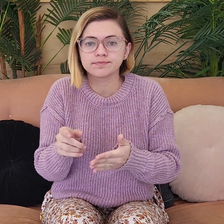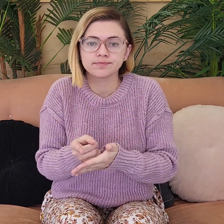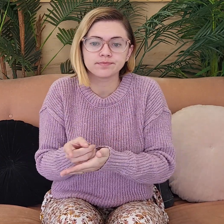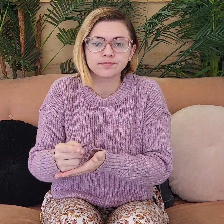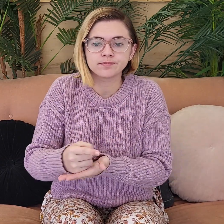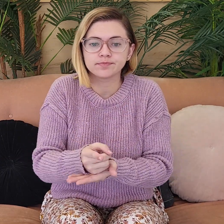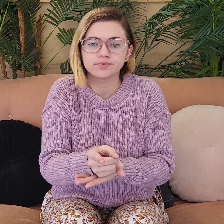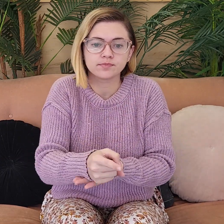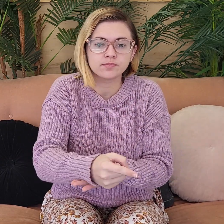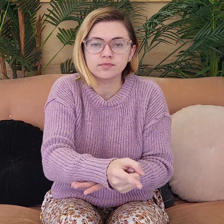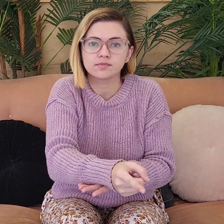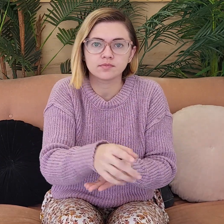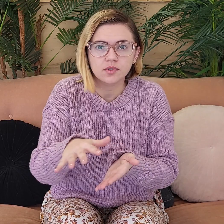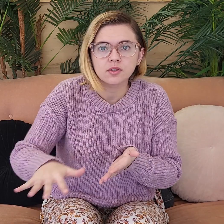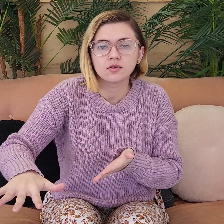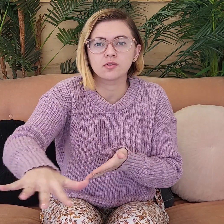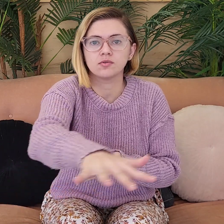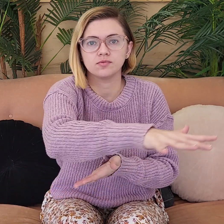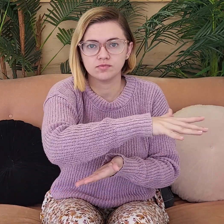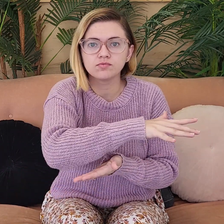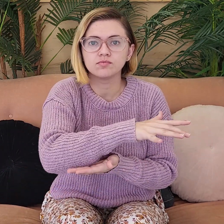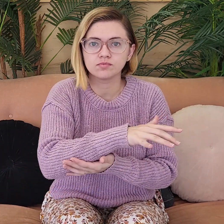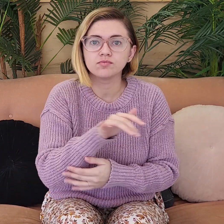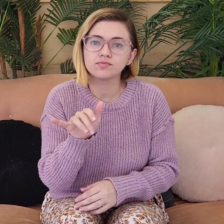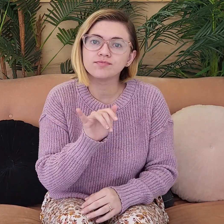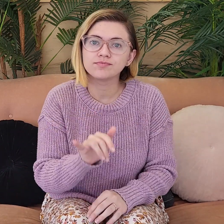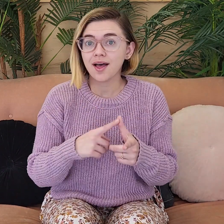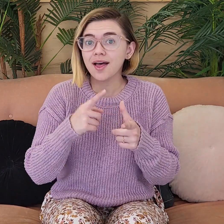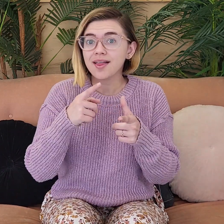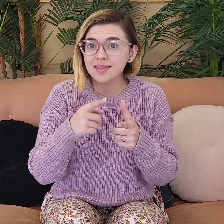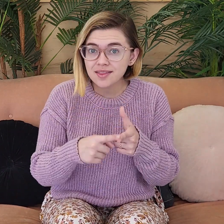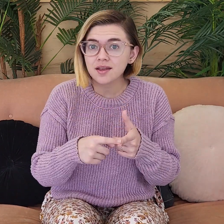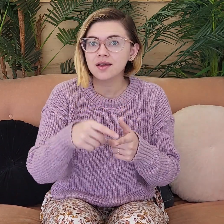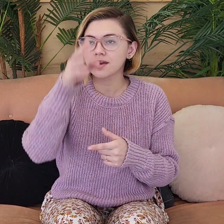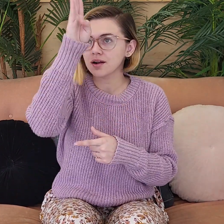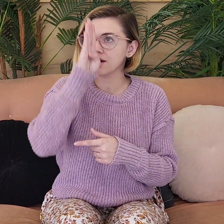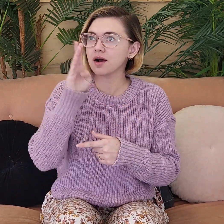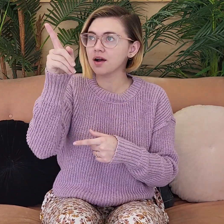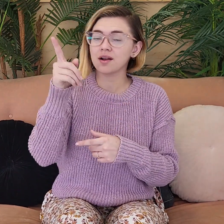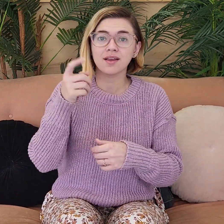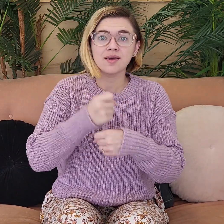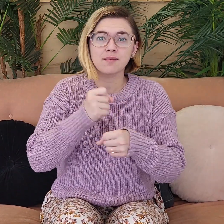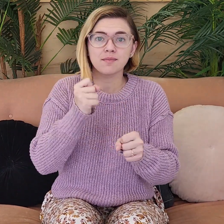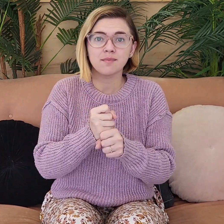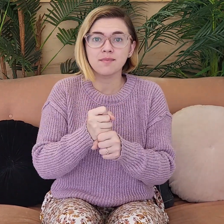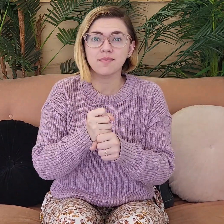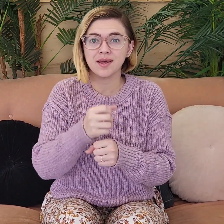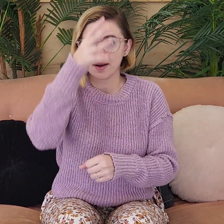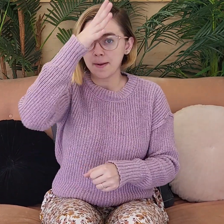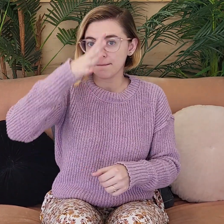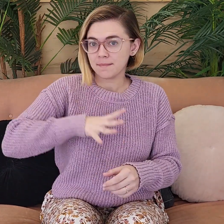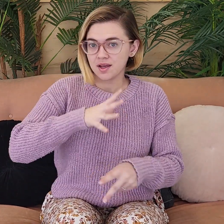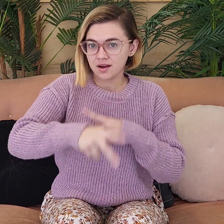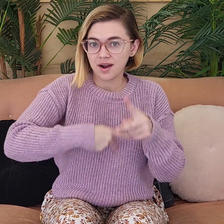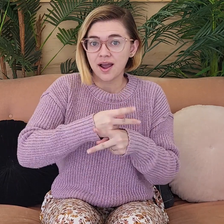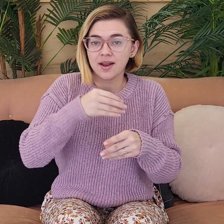move along the ground, that can like slither along or crawl along. Then God made mankind